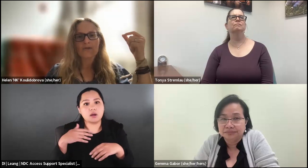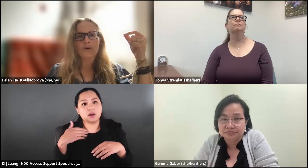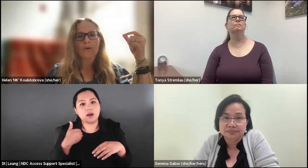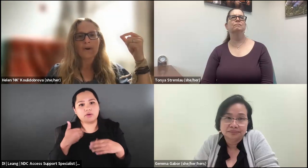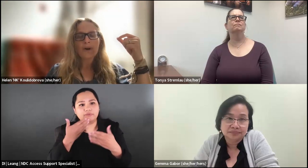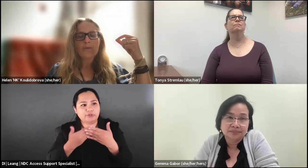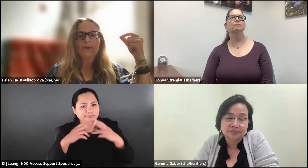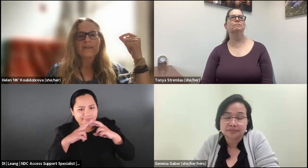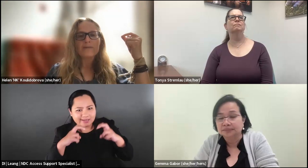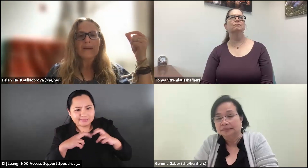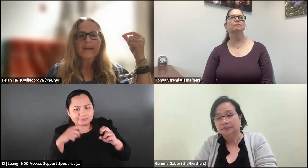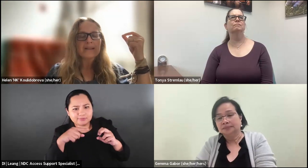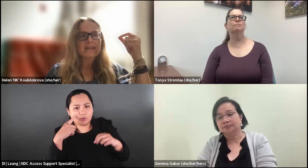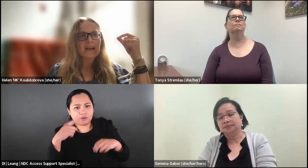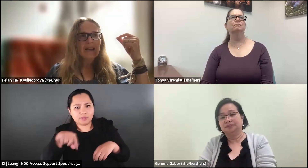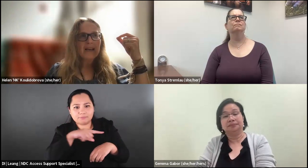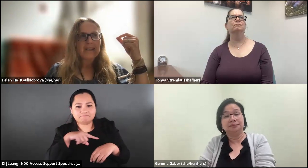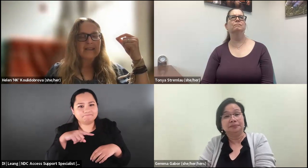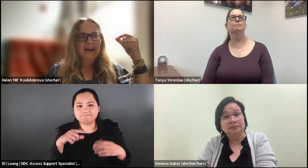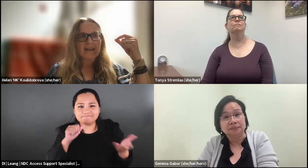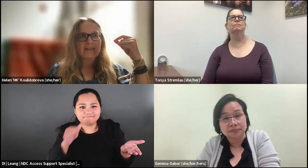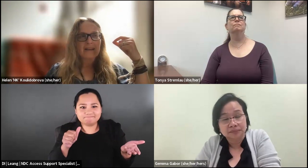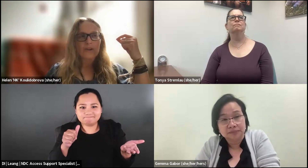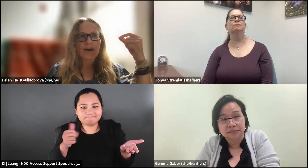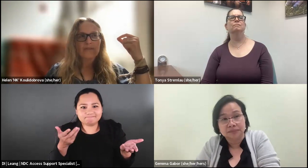And so what this means is that a lot